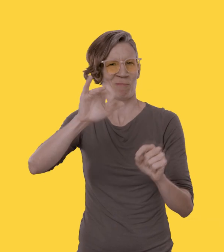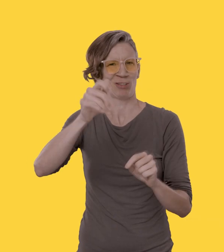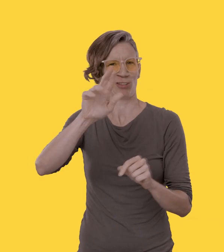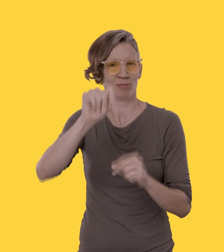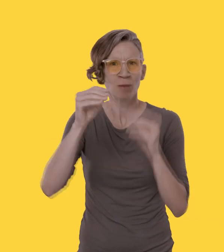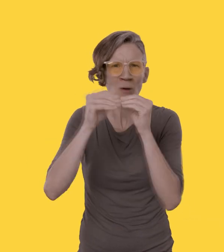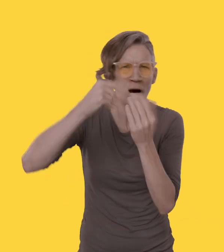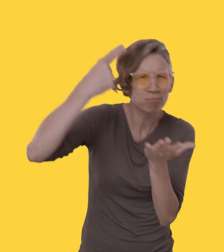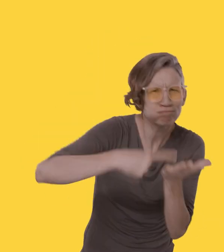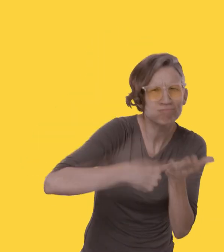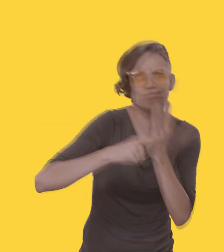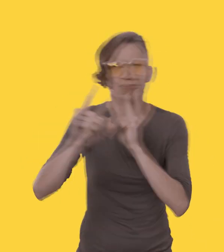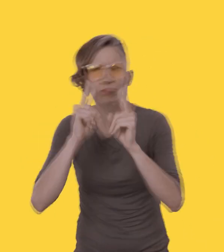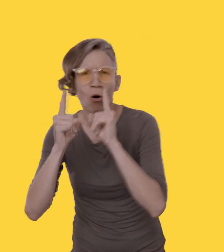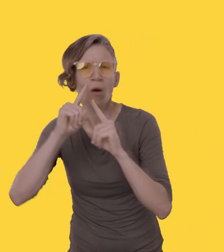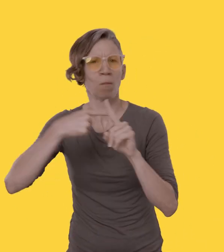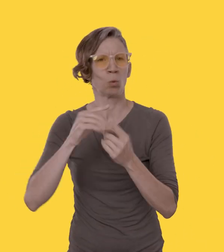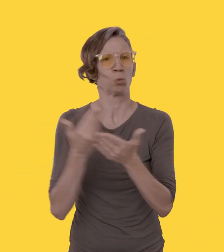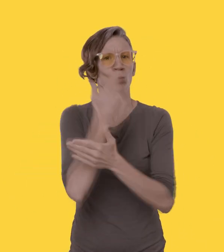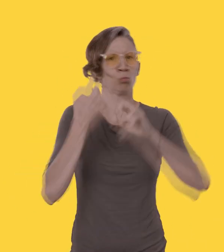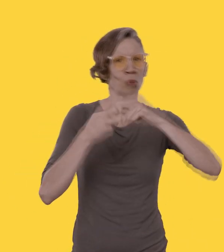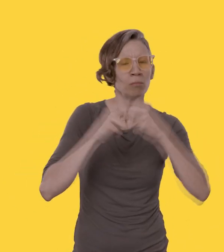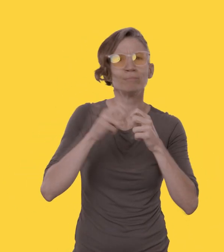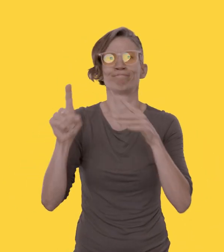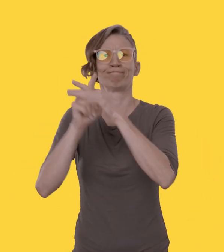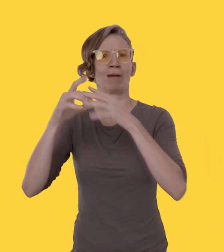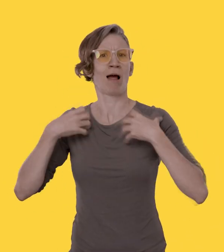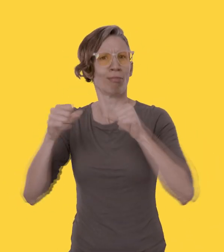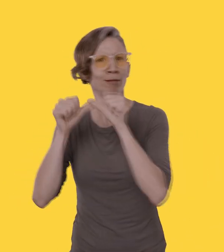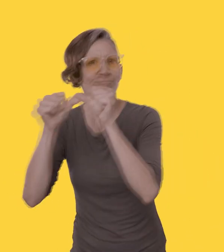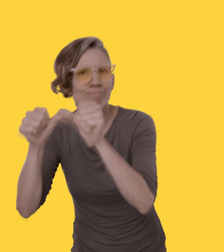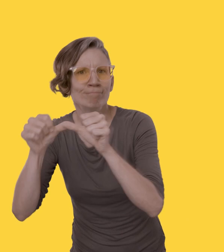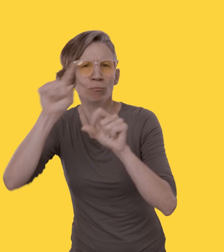about new problems, new medical questions, new chronic illness questions, etc..